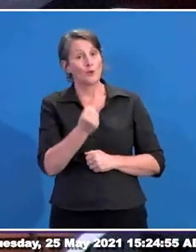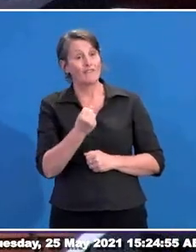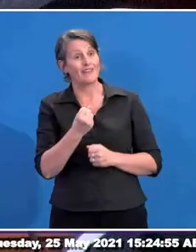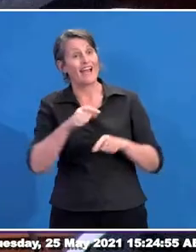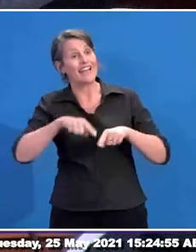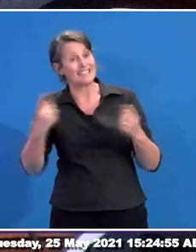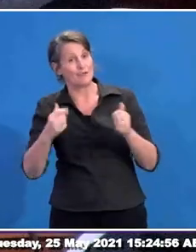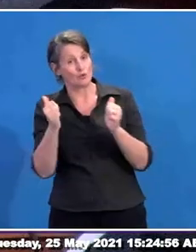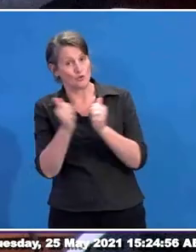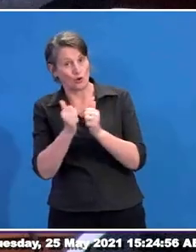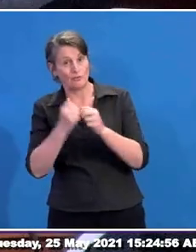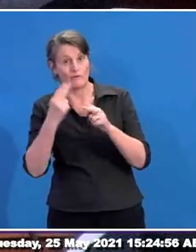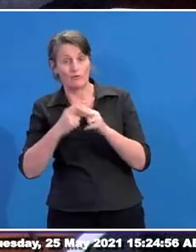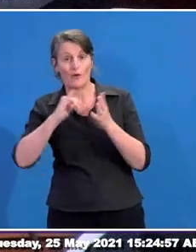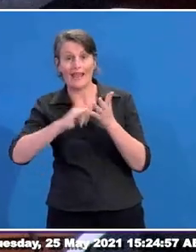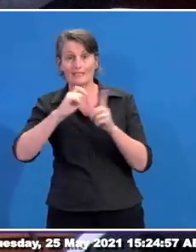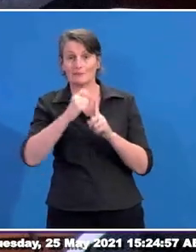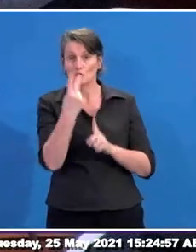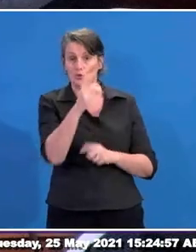Commissioners, you will find a copy of that report in the next